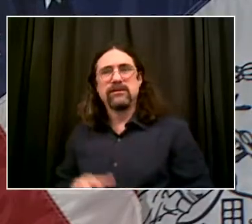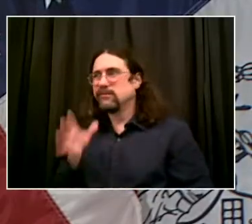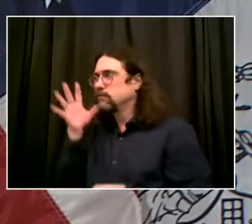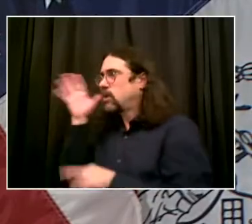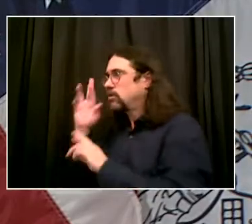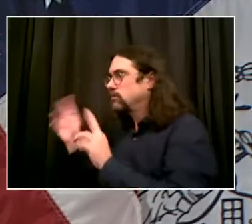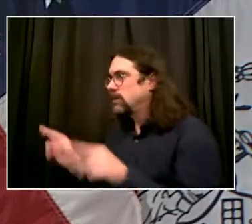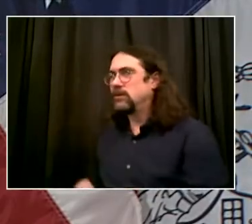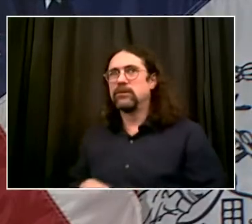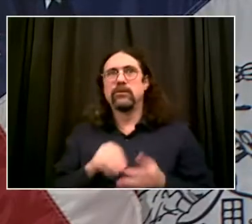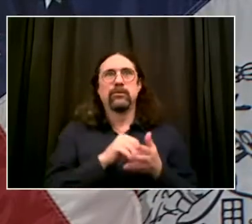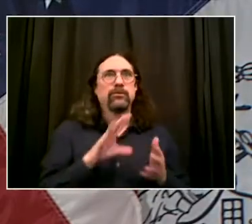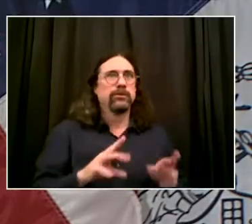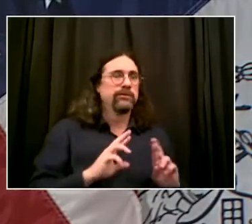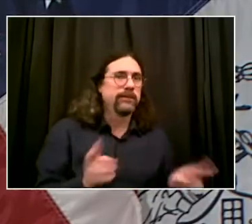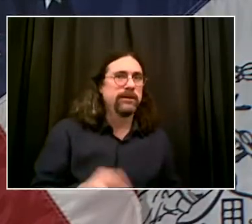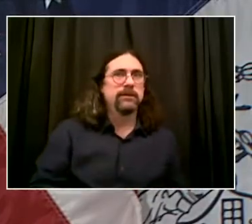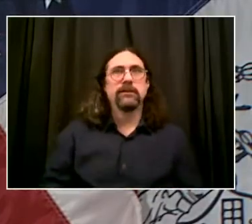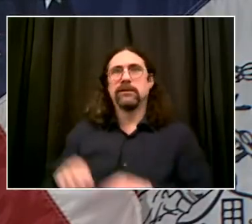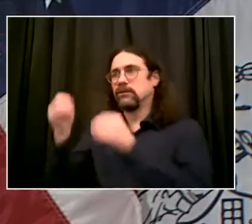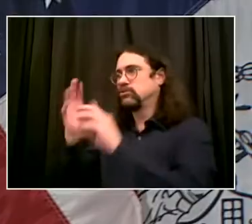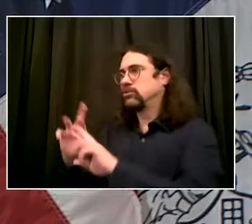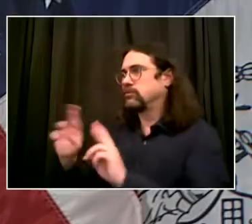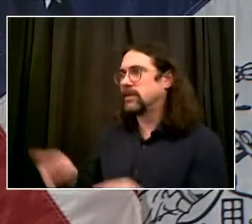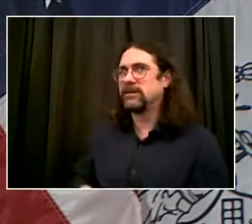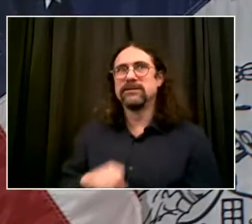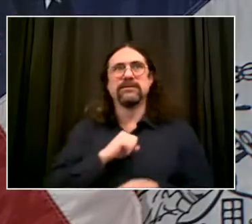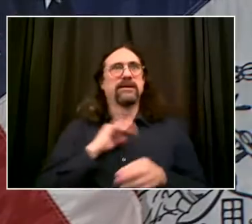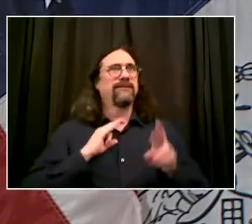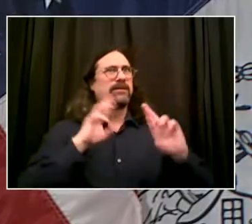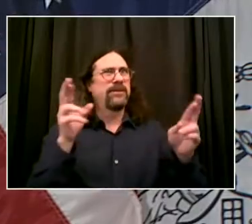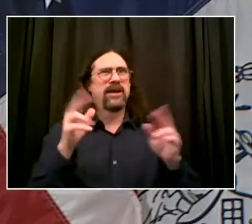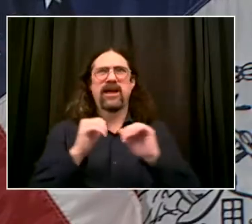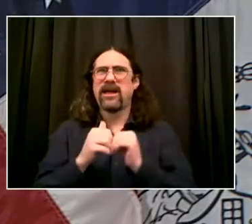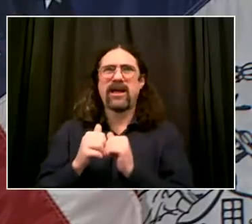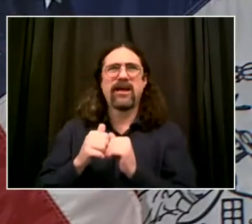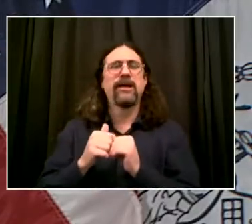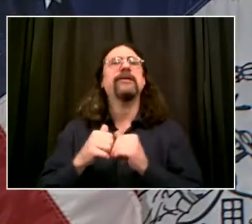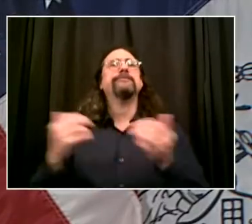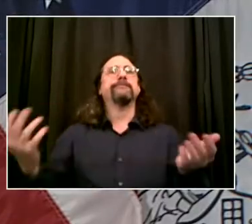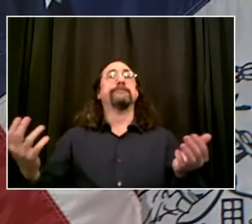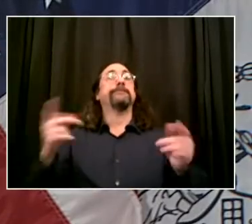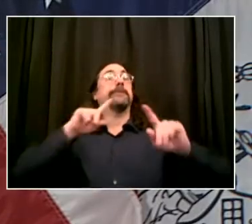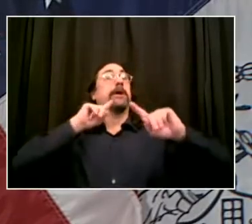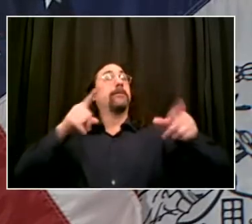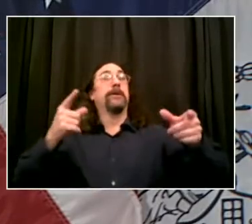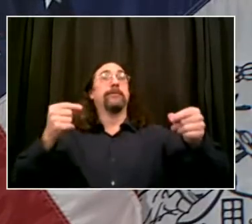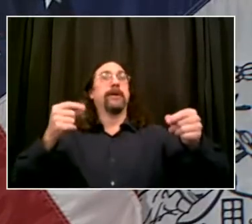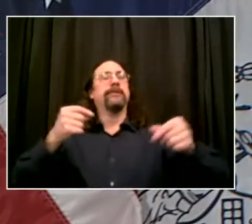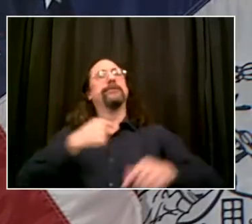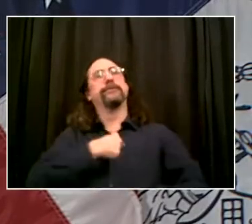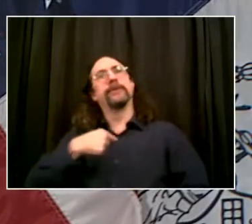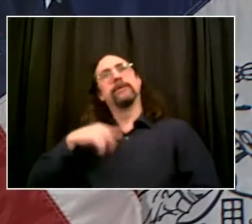ACADEMIC PARTNERS. WE'RE GOING TO BUILD UPON IT WITH OUR PARENT UNIVERSITY, TRAINING PARENTS